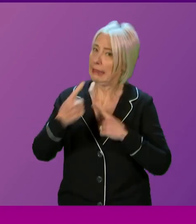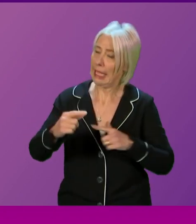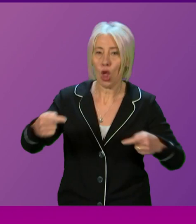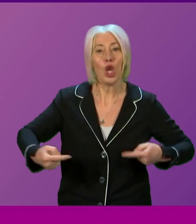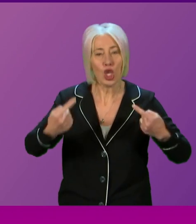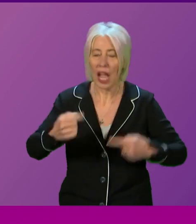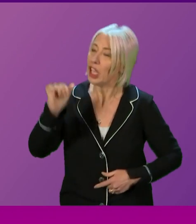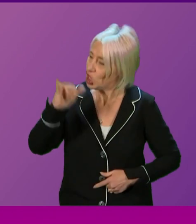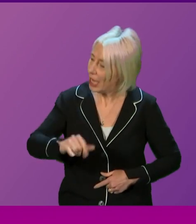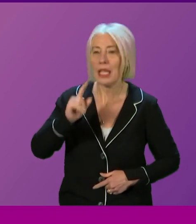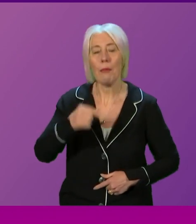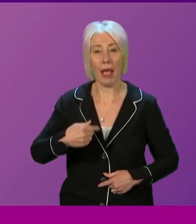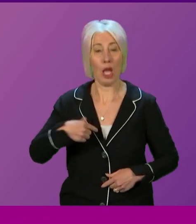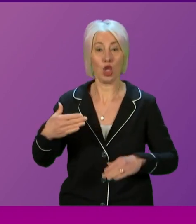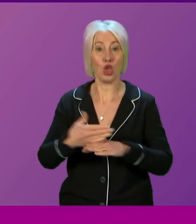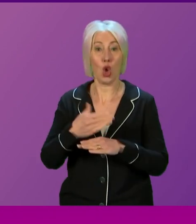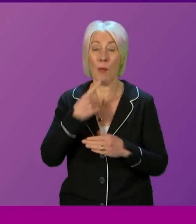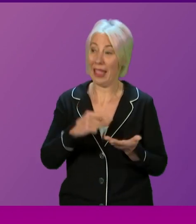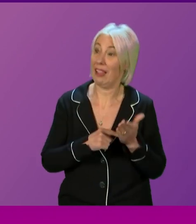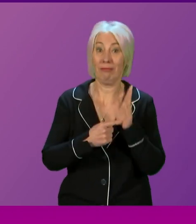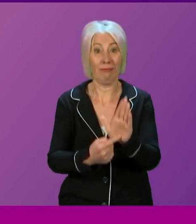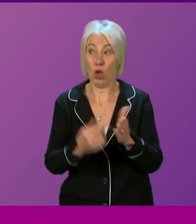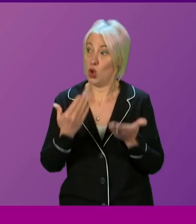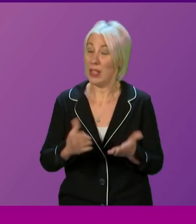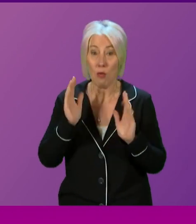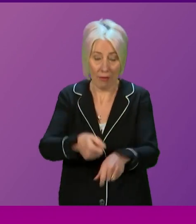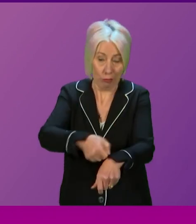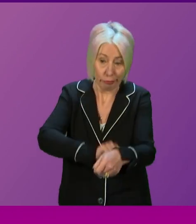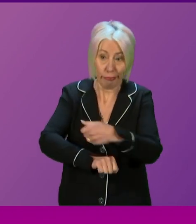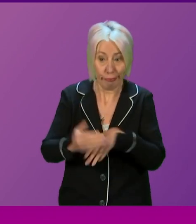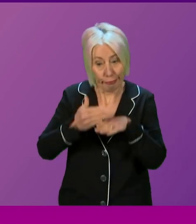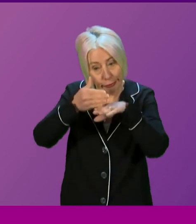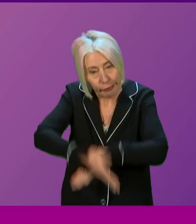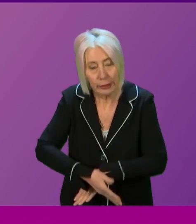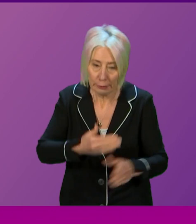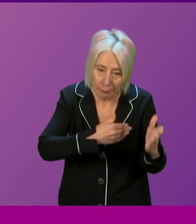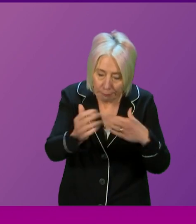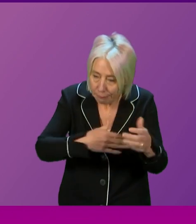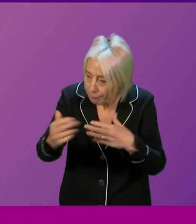job, as I have demonstrated today, is to get on with the work of addressing those challenges.